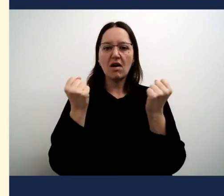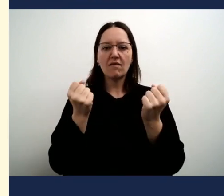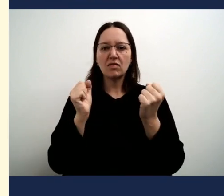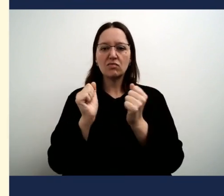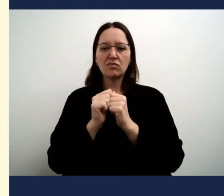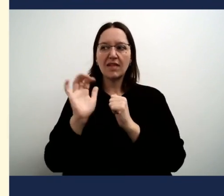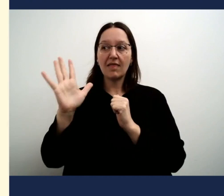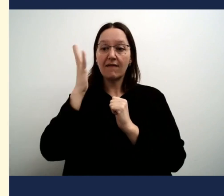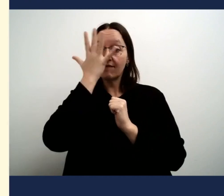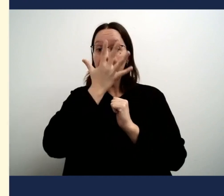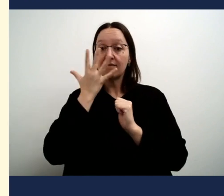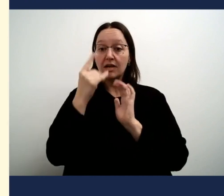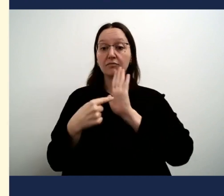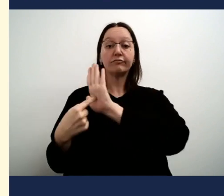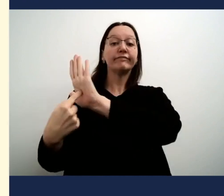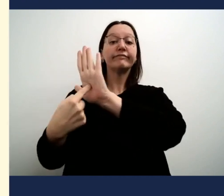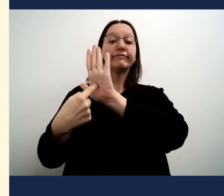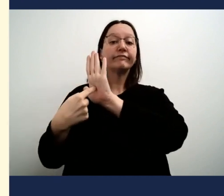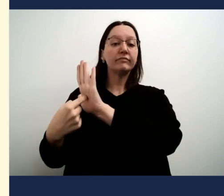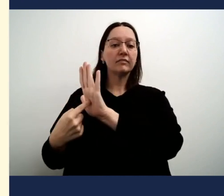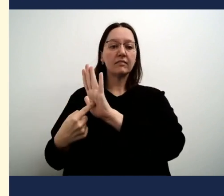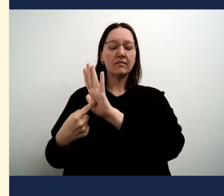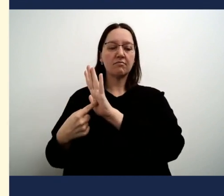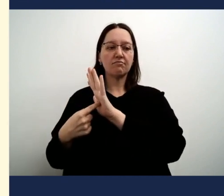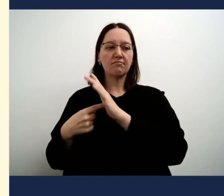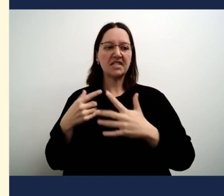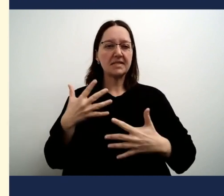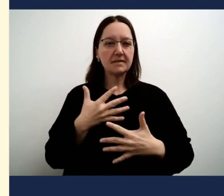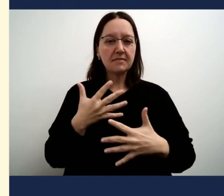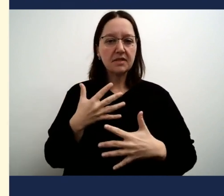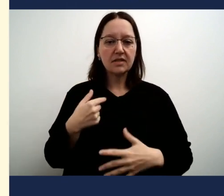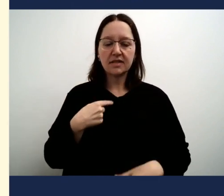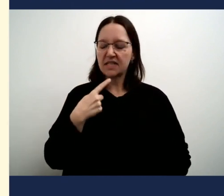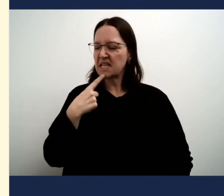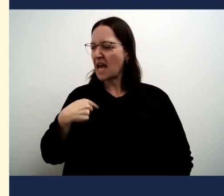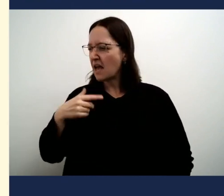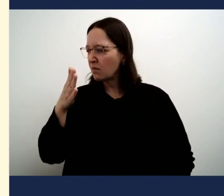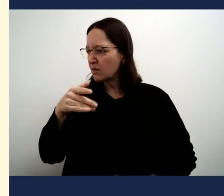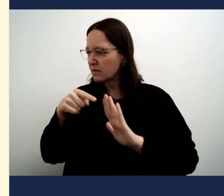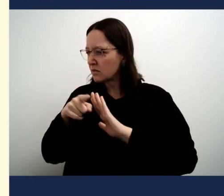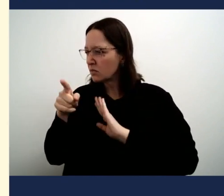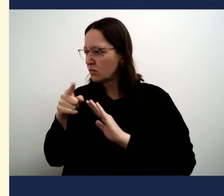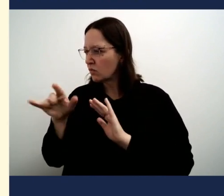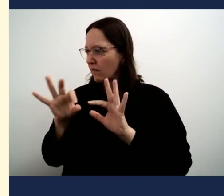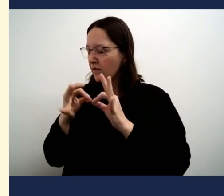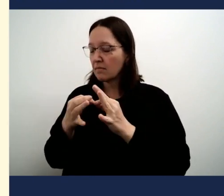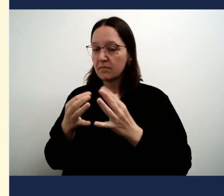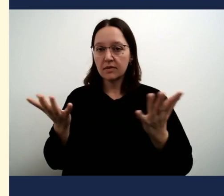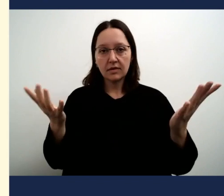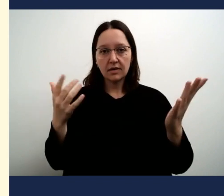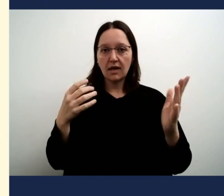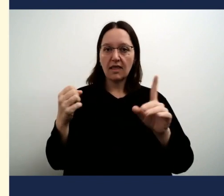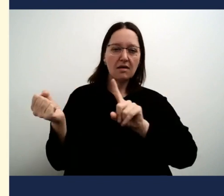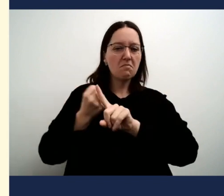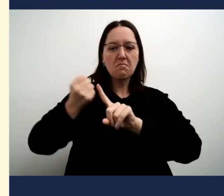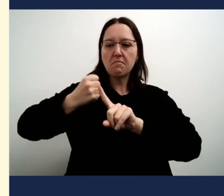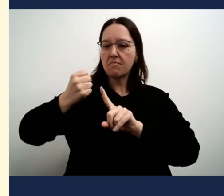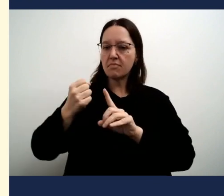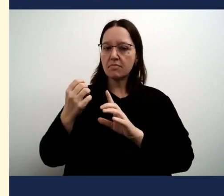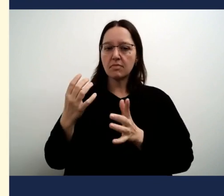on that particular flight, you know? And this is not a typical from experiences of Muslims. How did I react? I was stunned